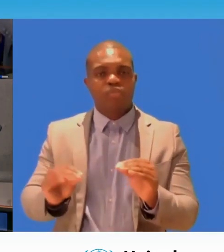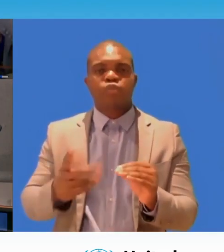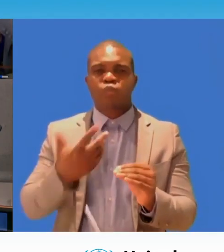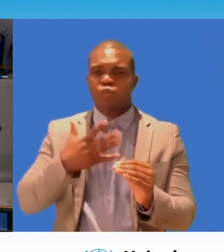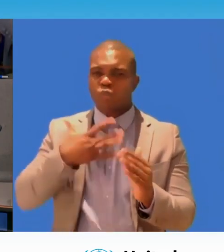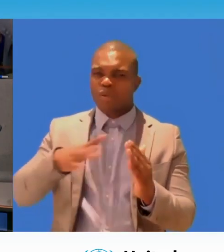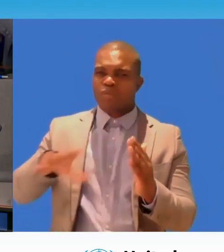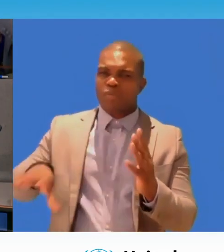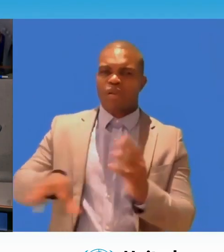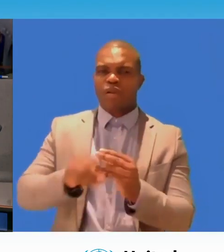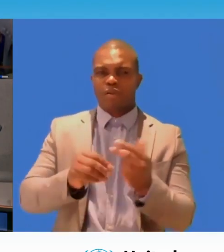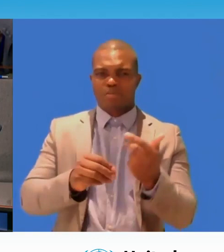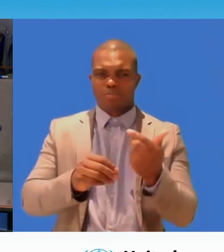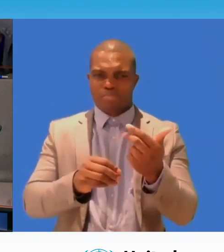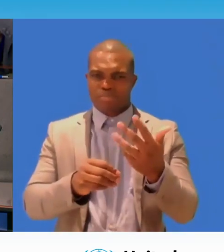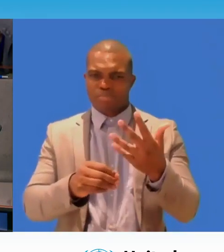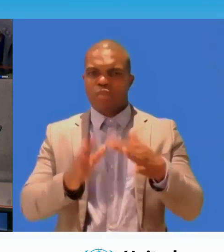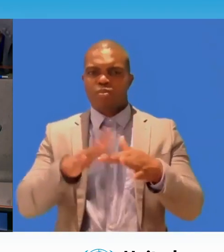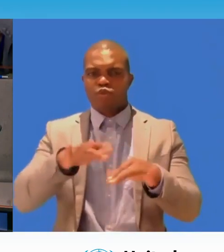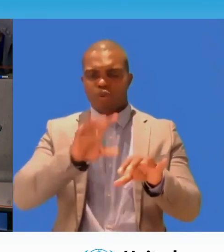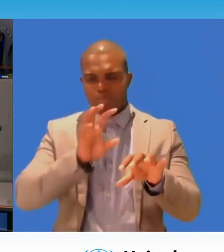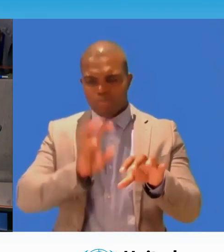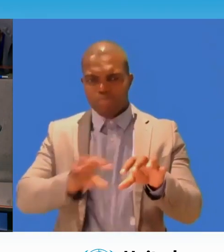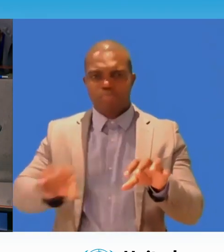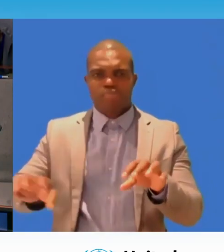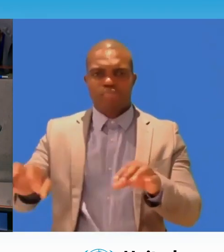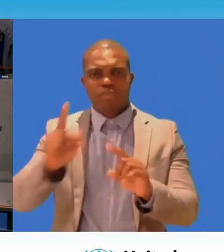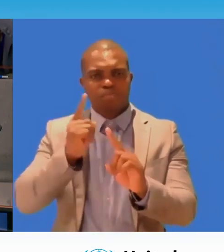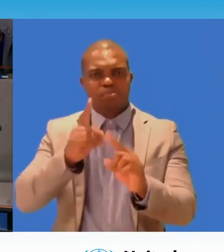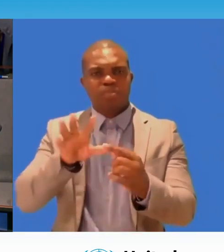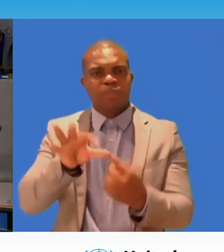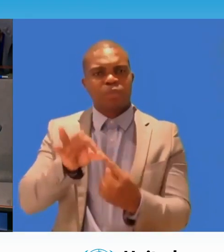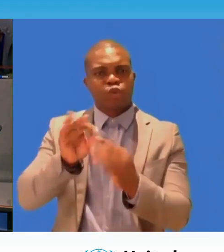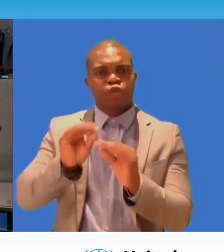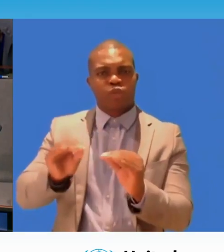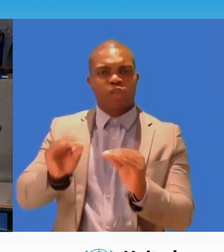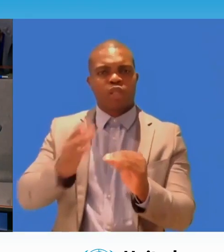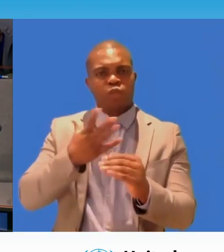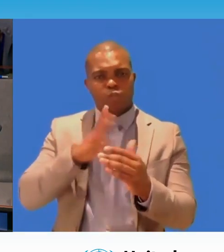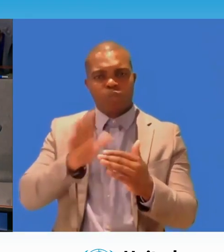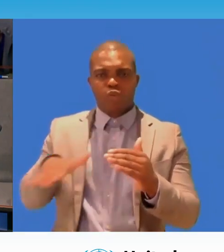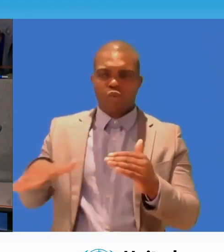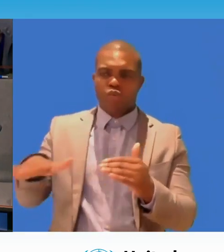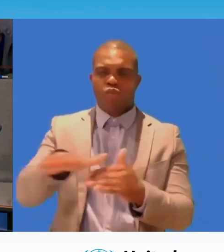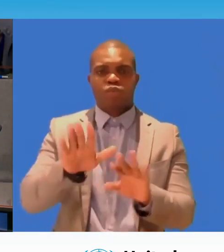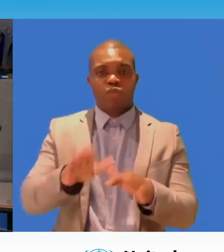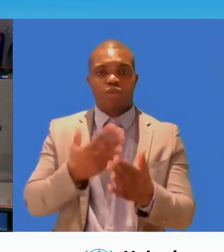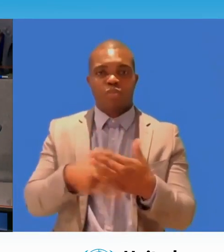us use this conference to reassess our Global commitment to ensure full equal meaningful